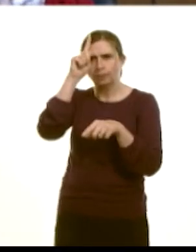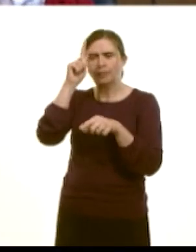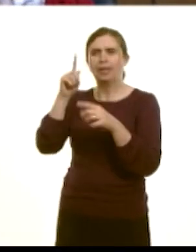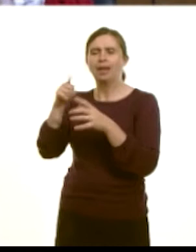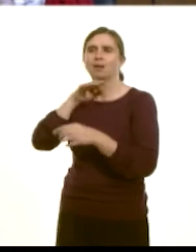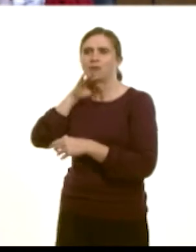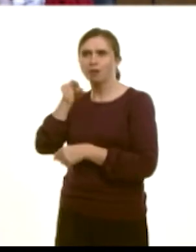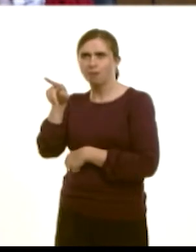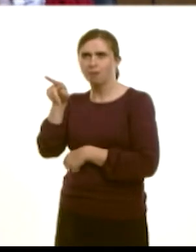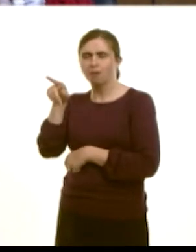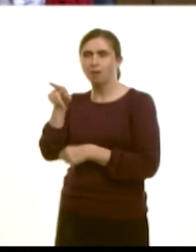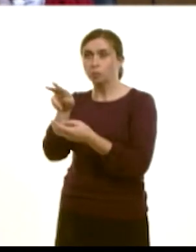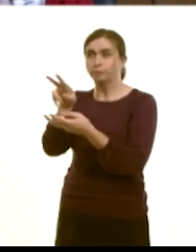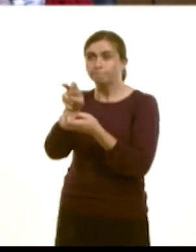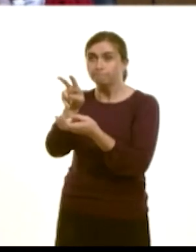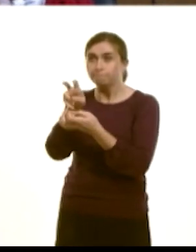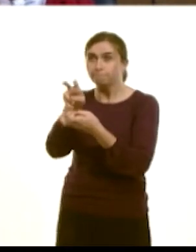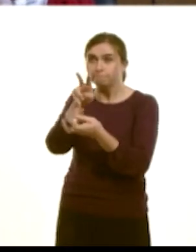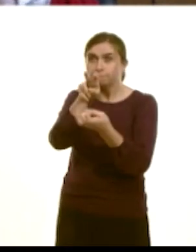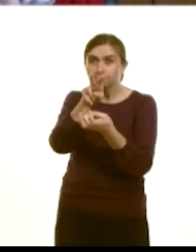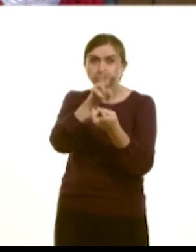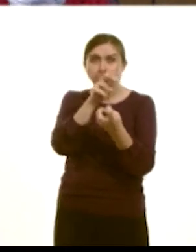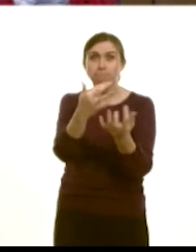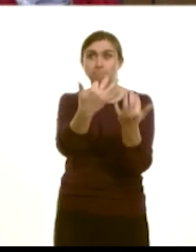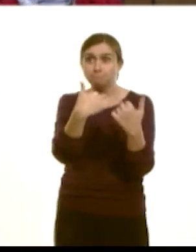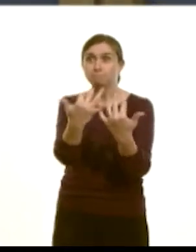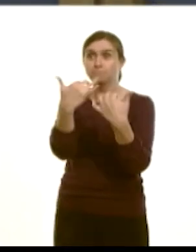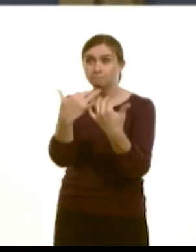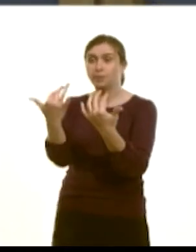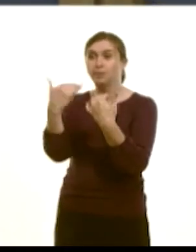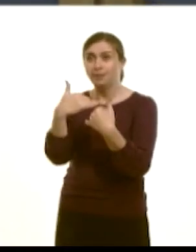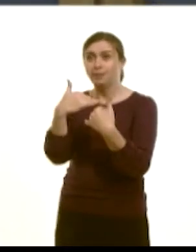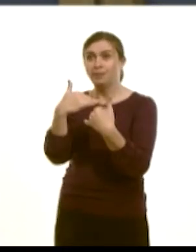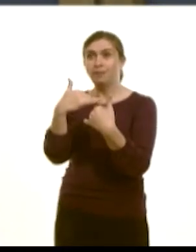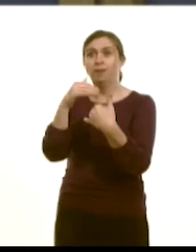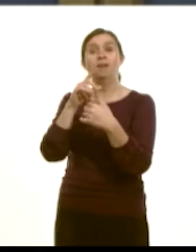was taken in order to ensure that there is growth in those markets. But, of course, work is also being done by Visit Britain.